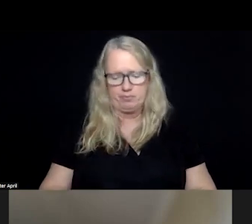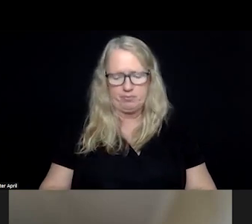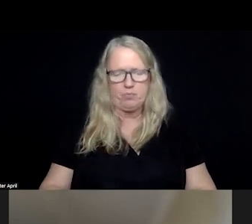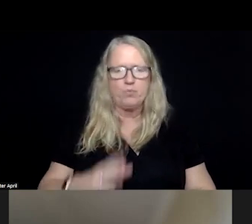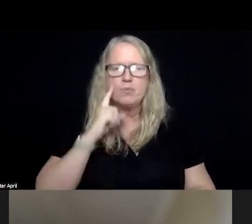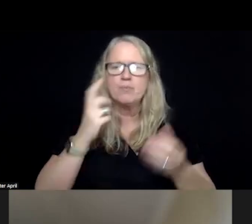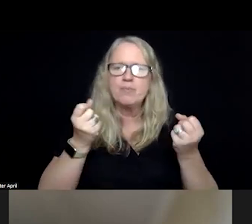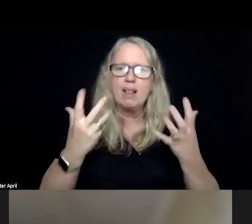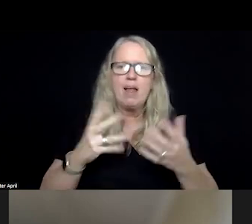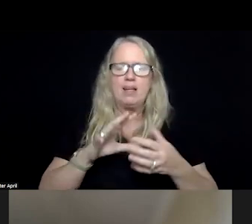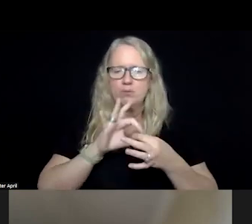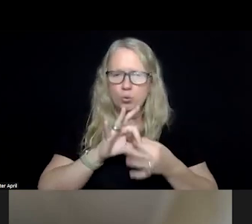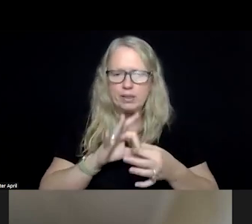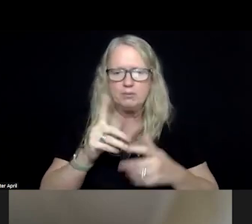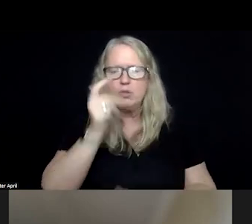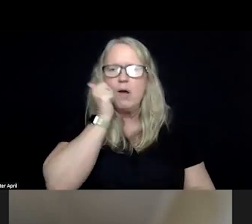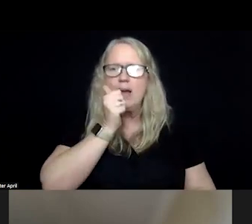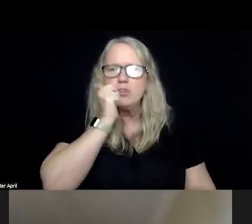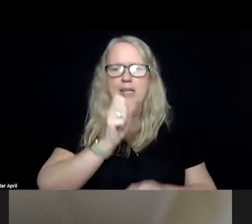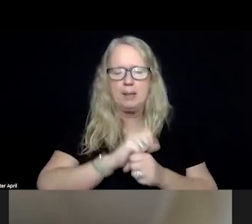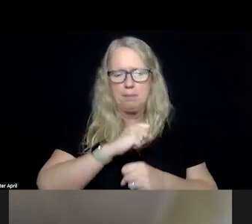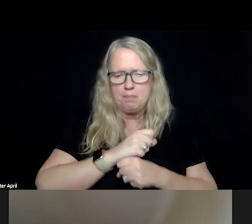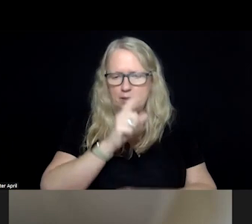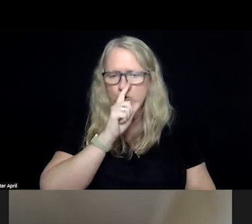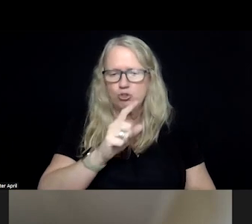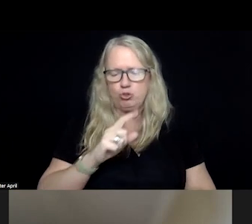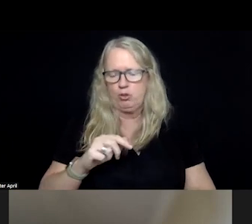COORDINATION AND MAKING SURE THAT WE ARE PUSHING TO MAKE SURE